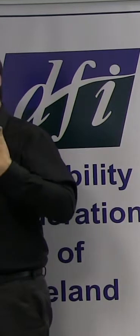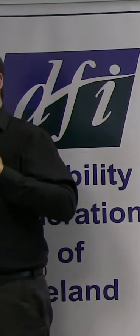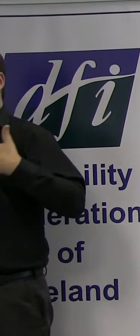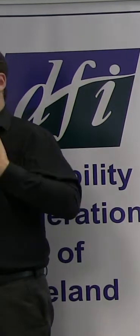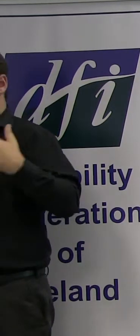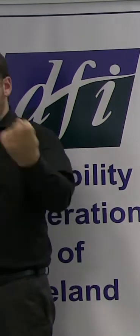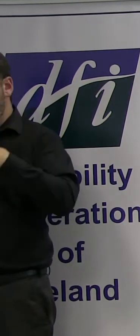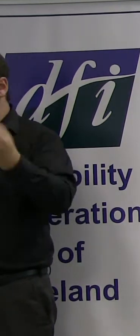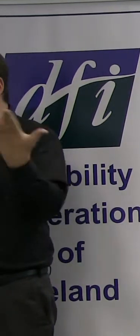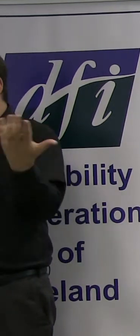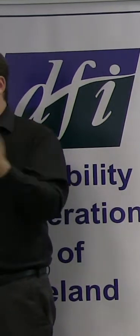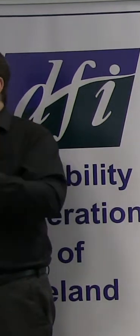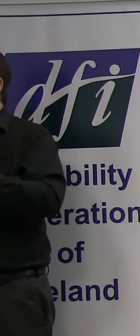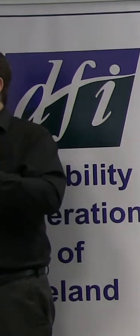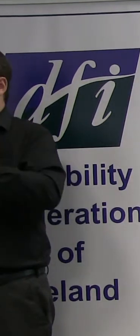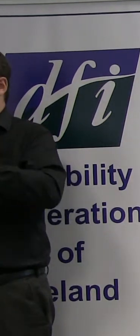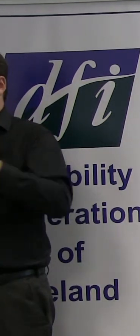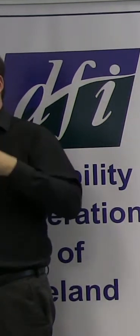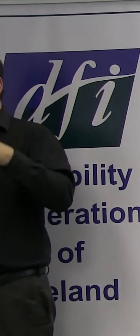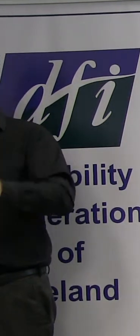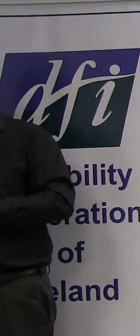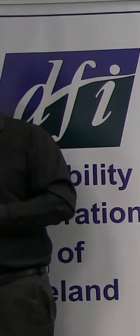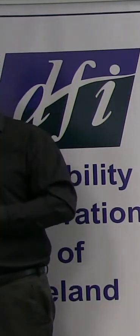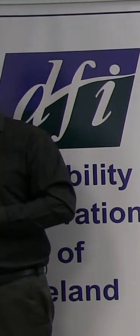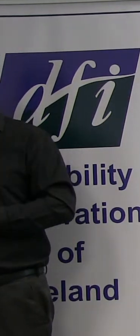the charge console is a major issue so against these people on the sidelines